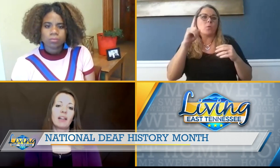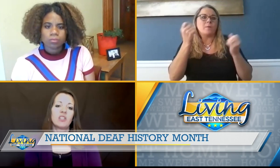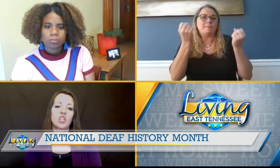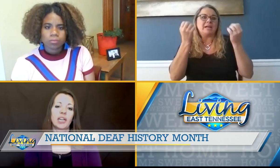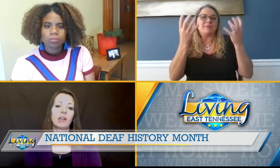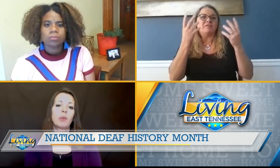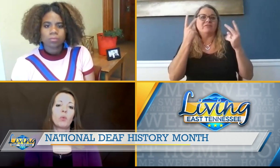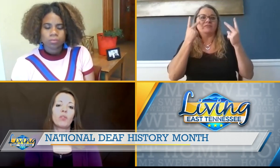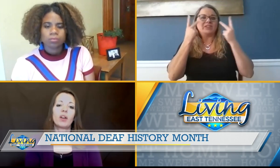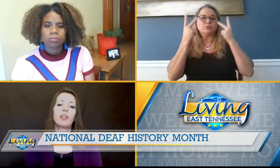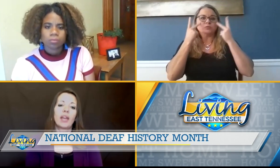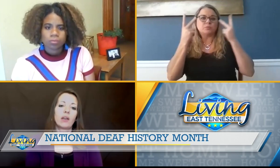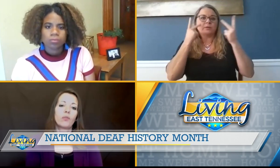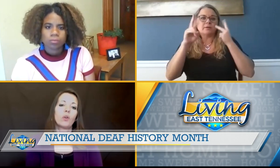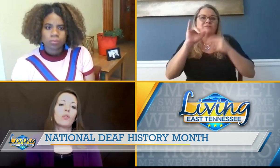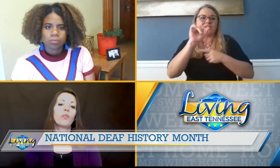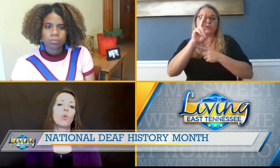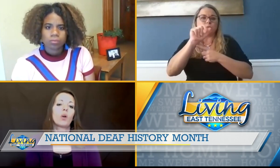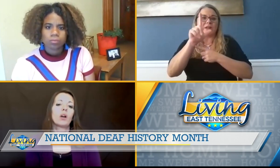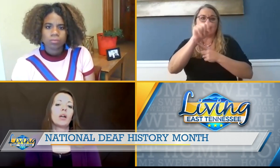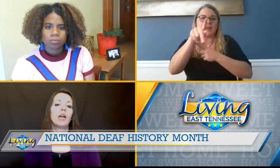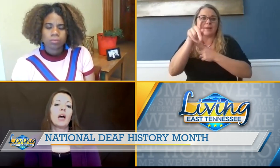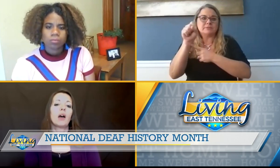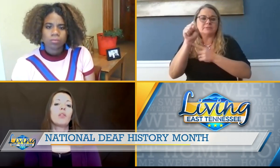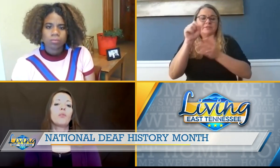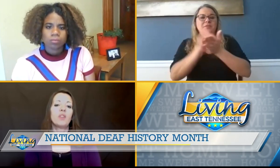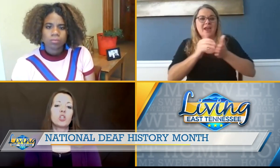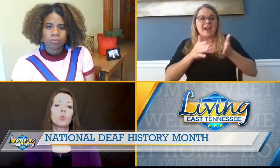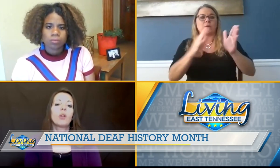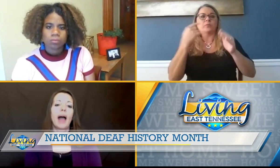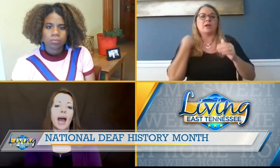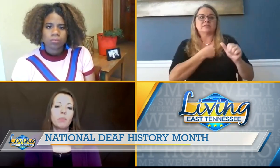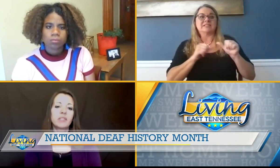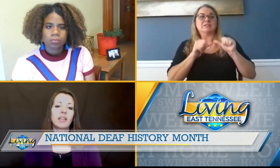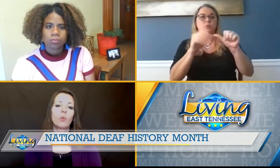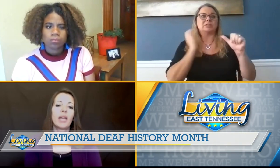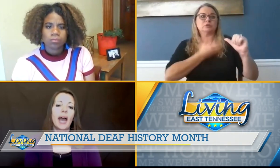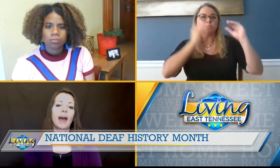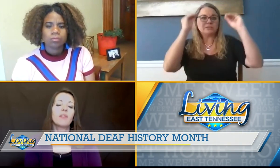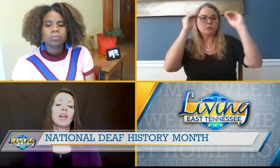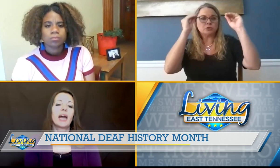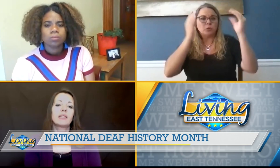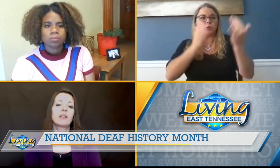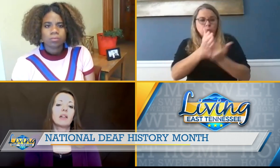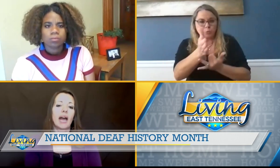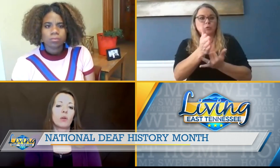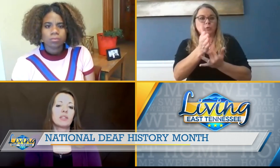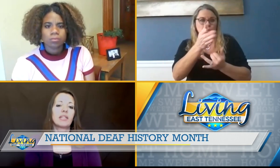ALSO IMPACTED STUDENTS STATEWIDE, NOT JUST THE STUDENTS THAT LIVE LOCAL TO SEE US. WE GO FROM END OF STATE, EAST